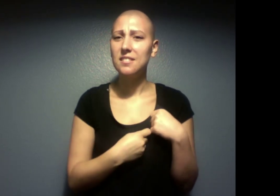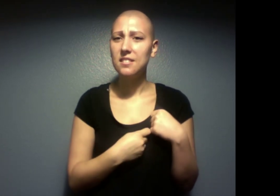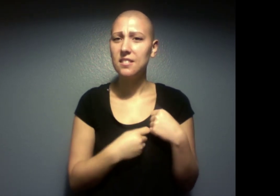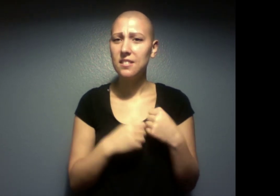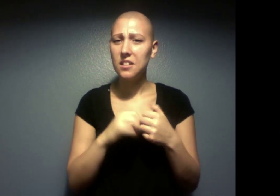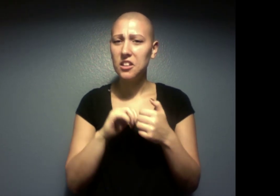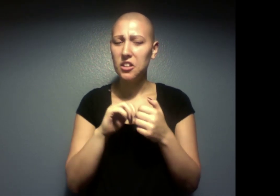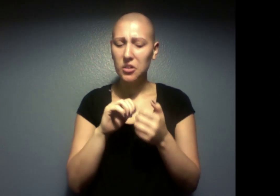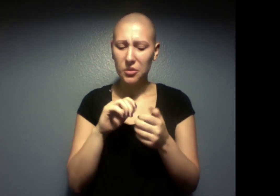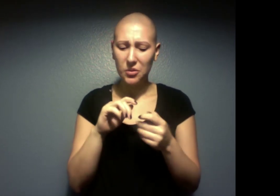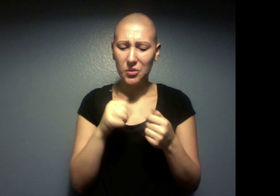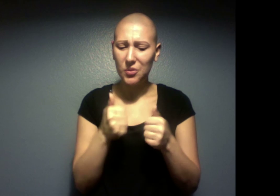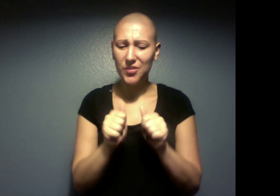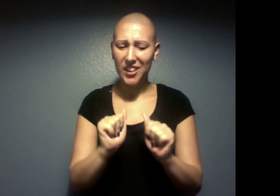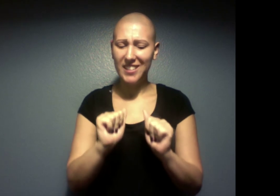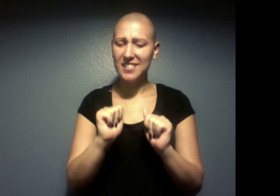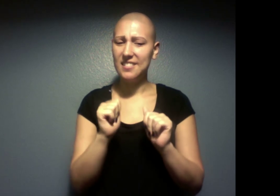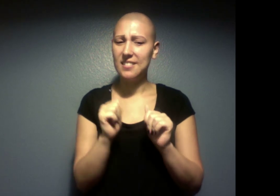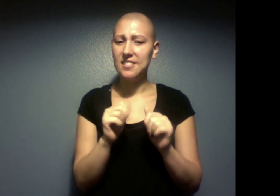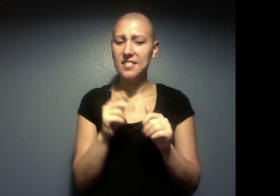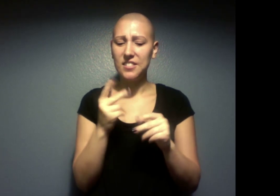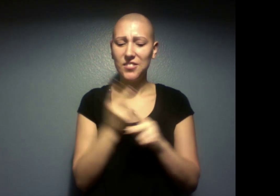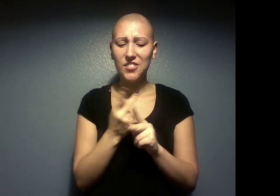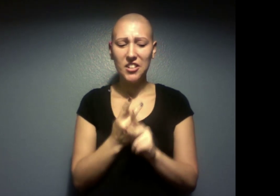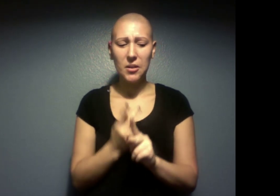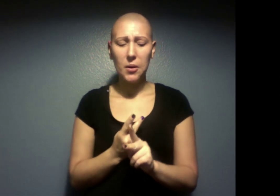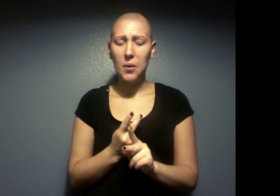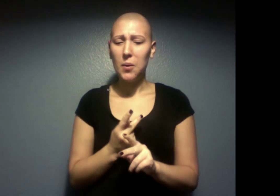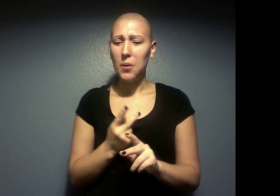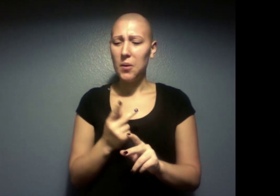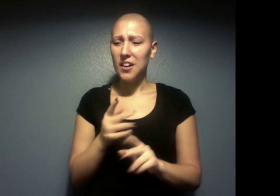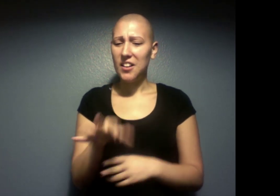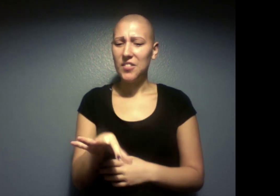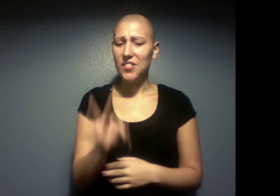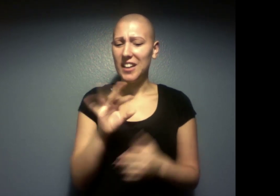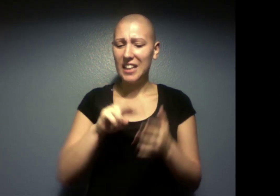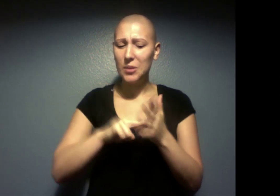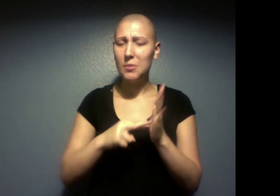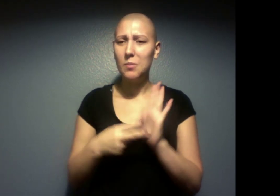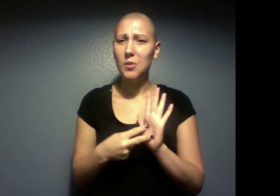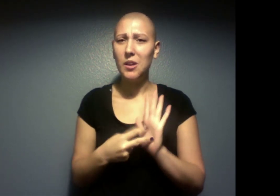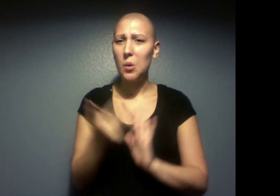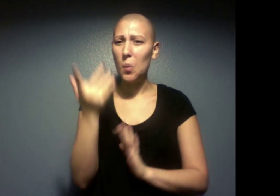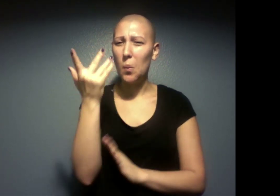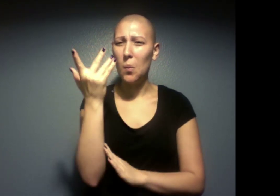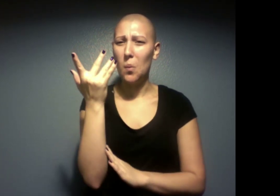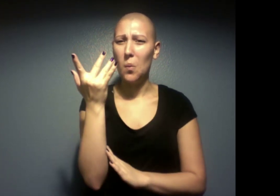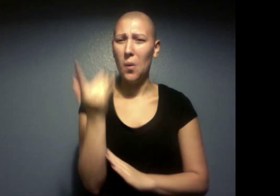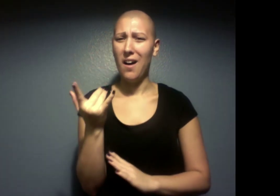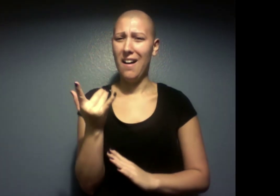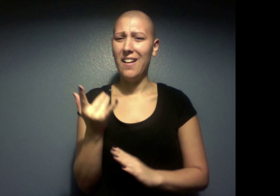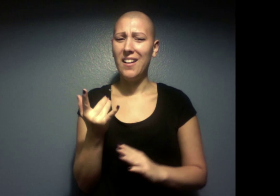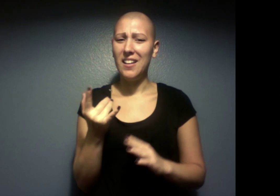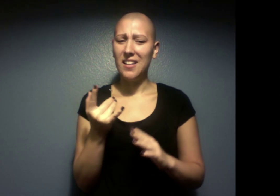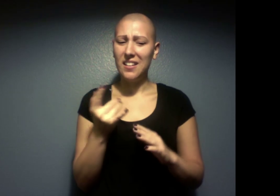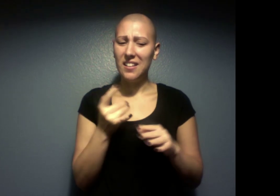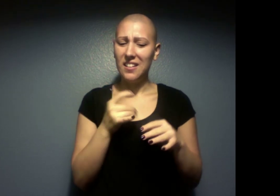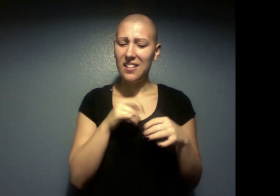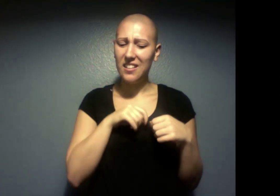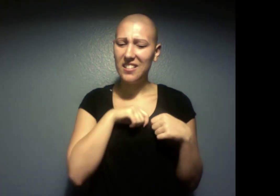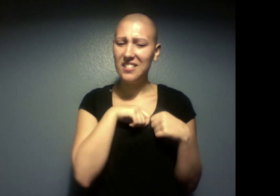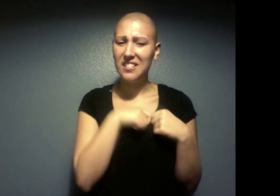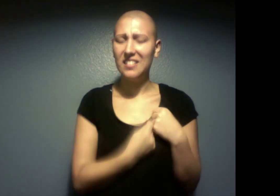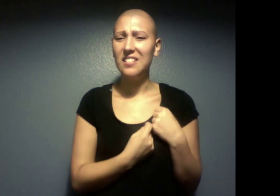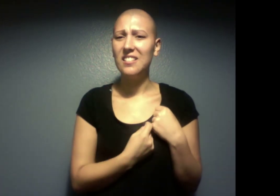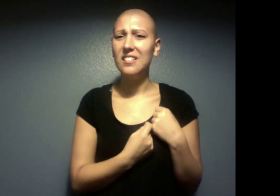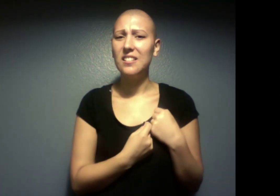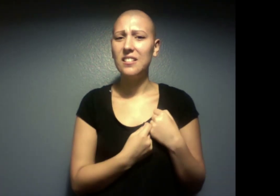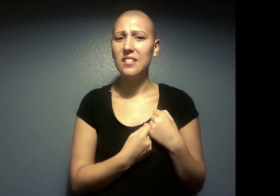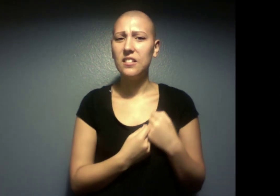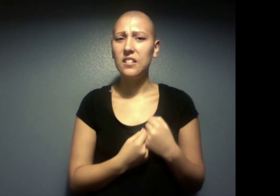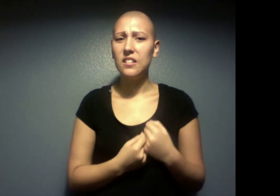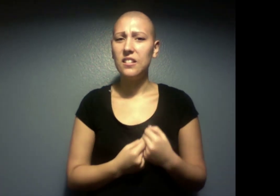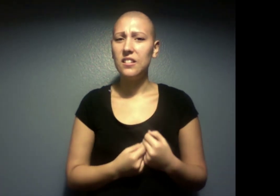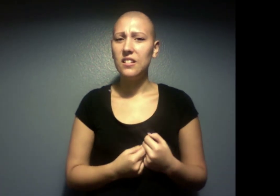we have all been trying to find some meaning in all of this suffering.